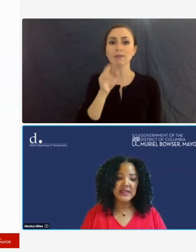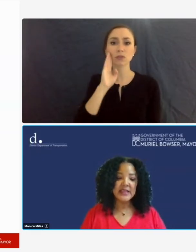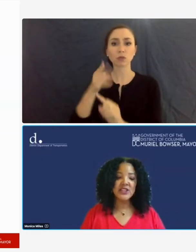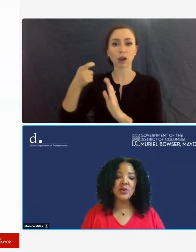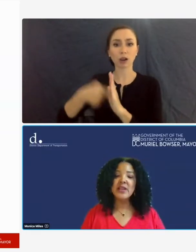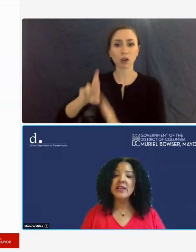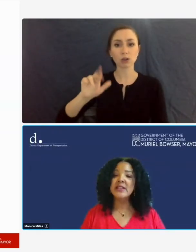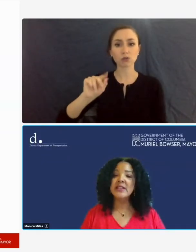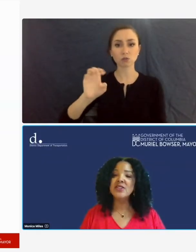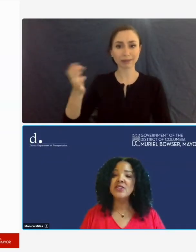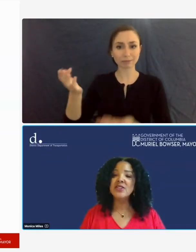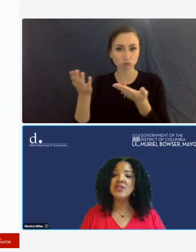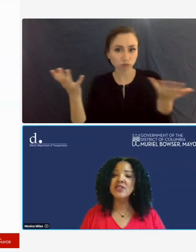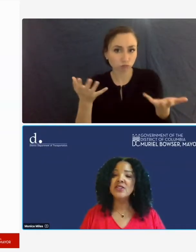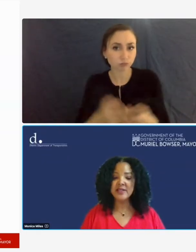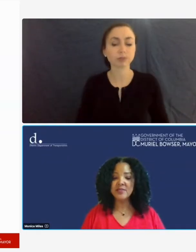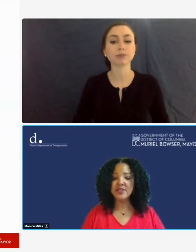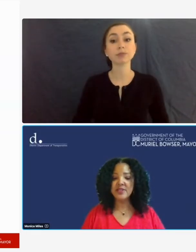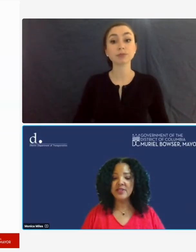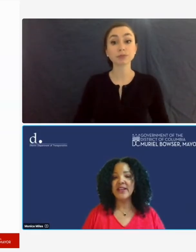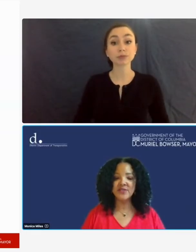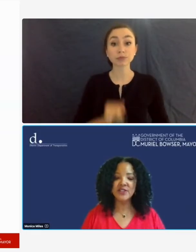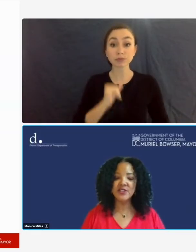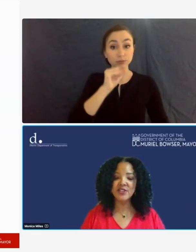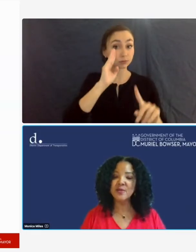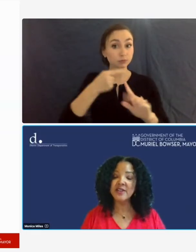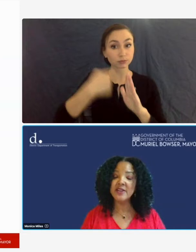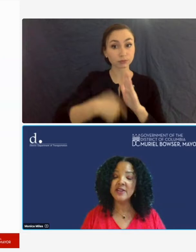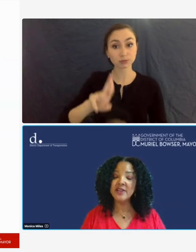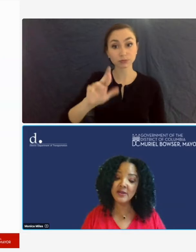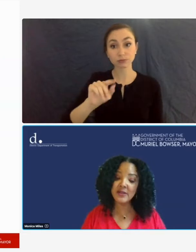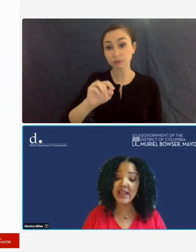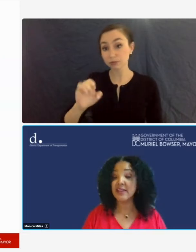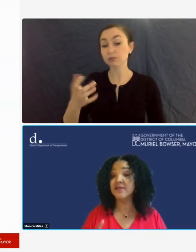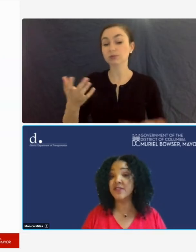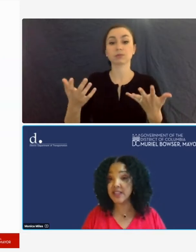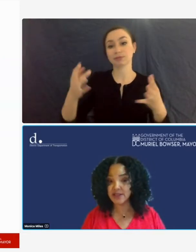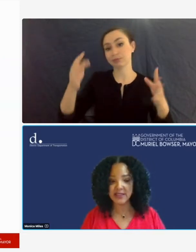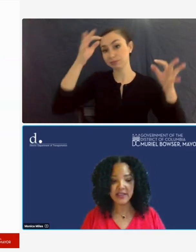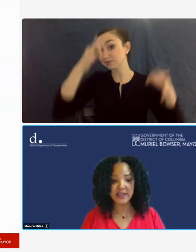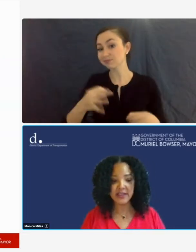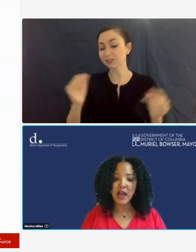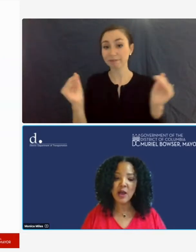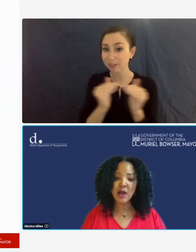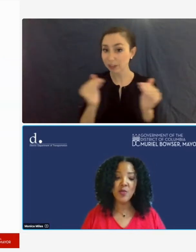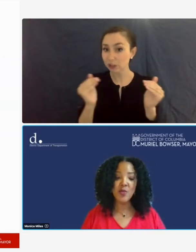okay so an indirect cost rate is simply a device for determining fairly and conveniently within